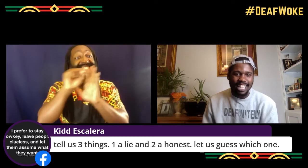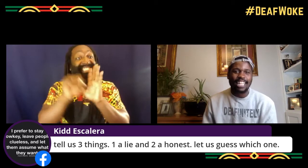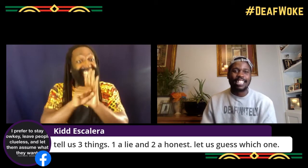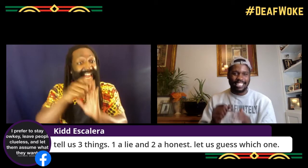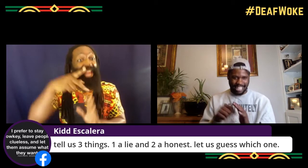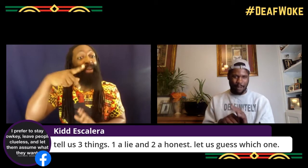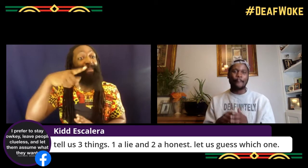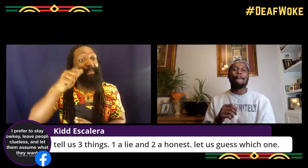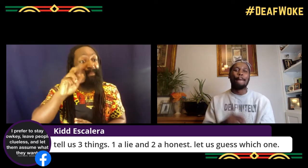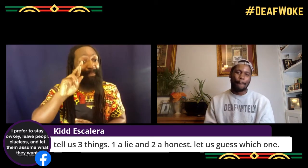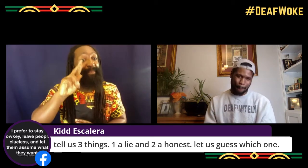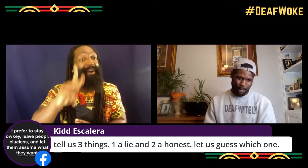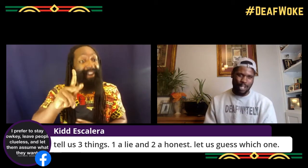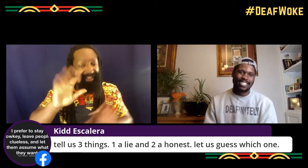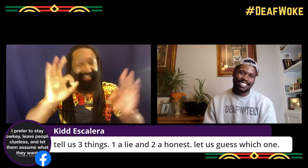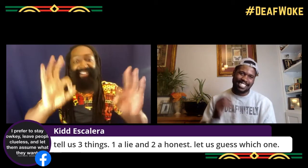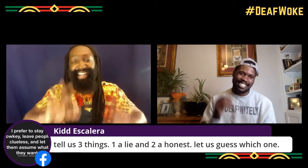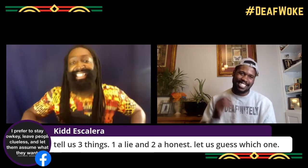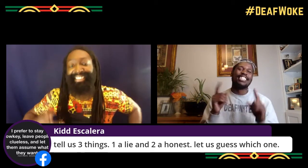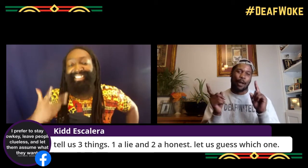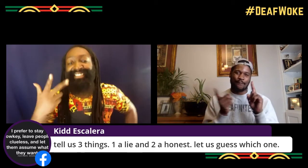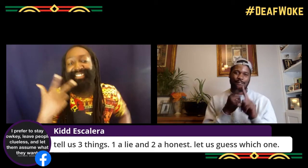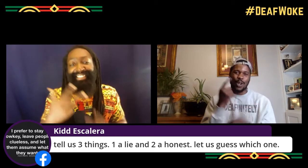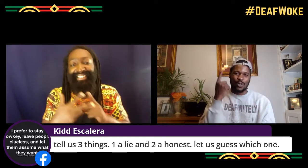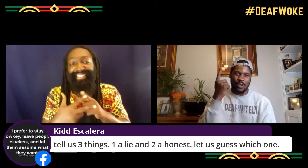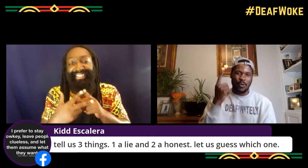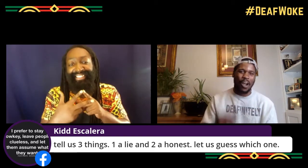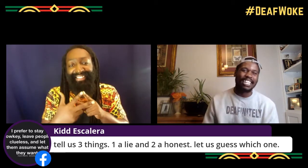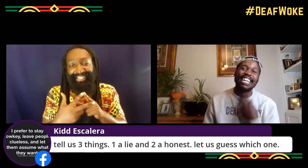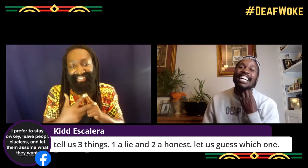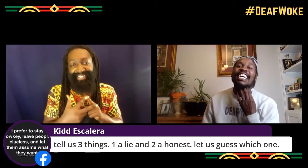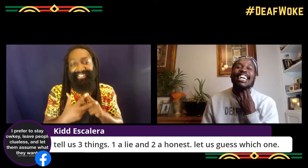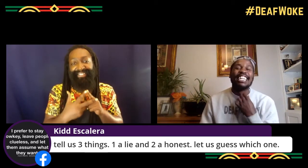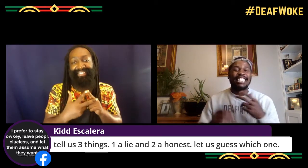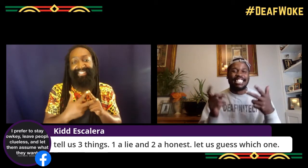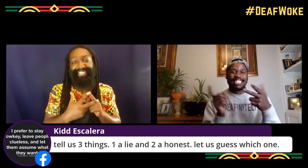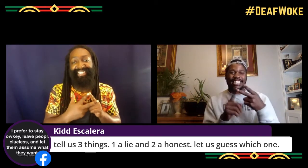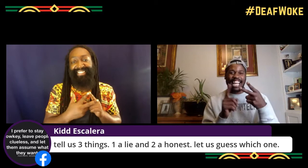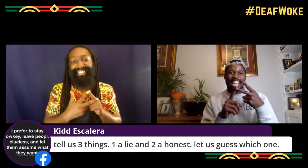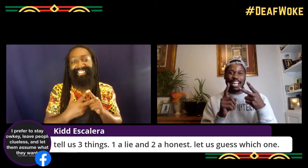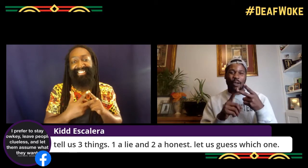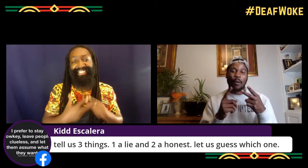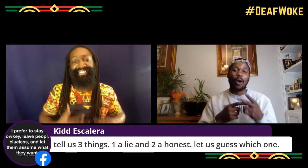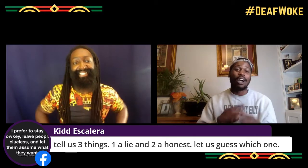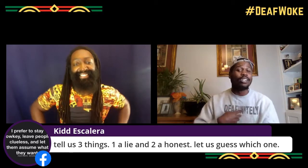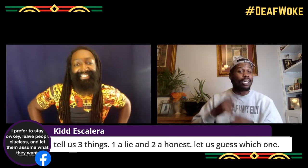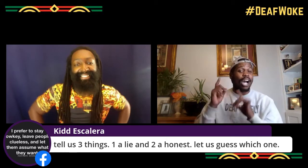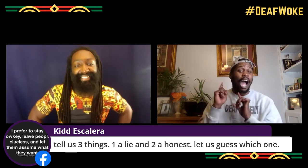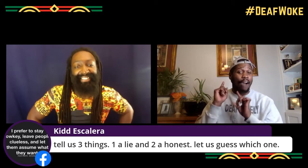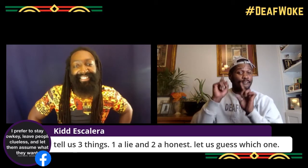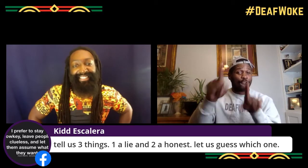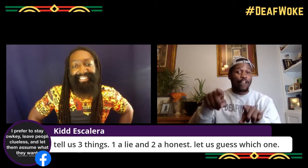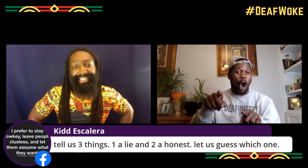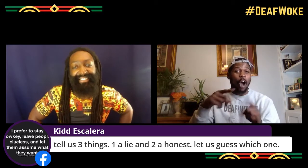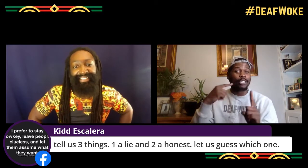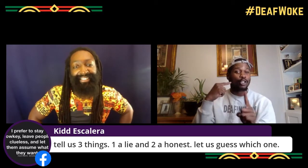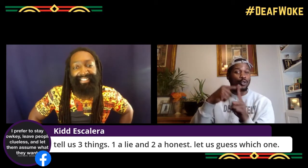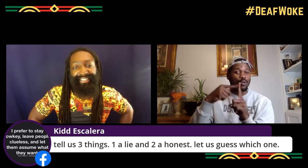You almost drowned in a state park. Okay, that's one thing you're telling us. What's the second one? The second one.